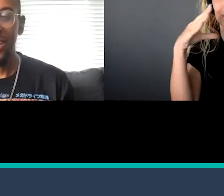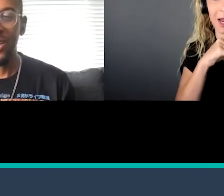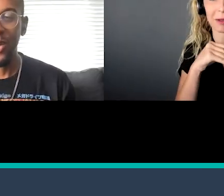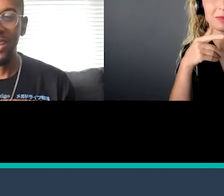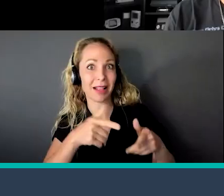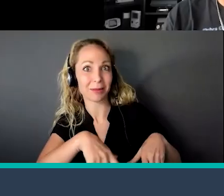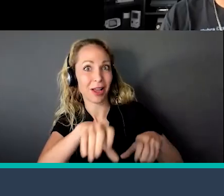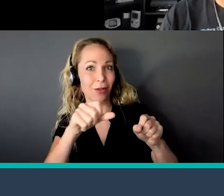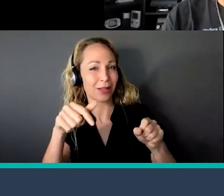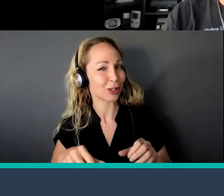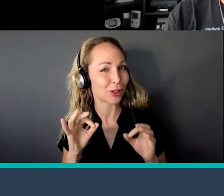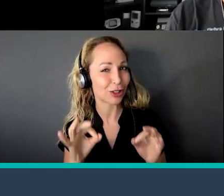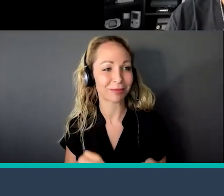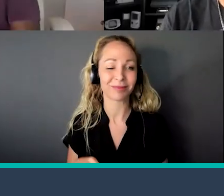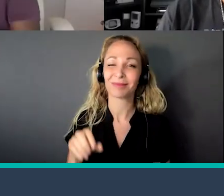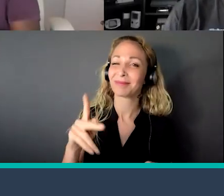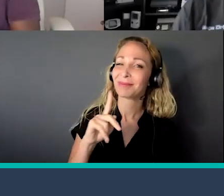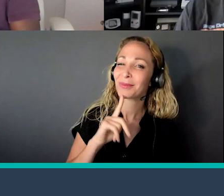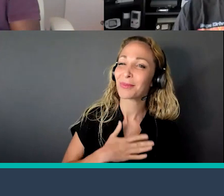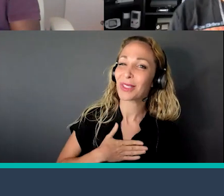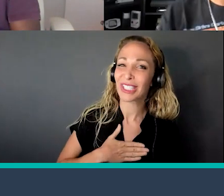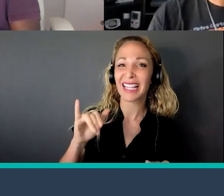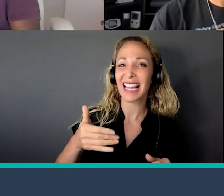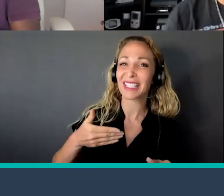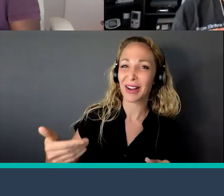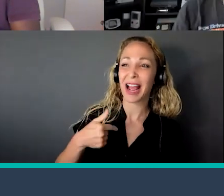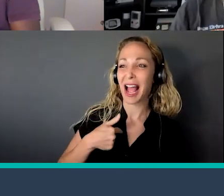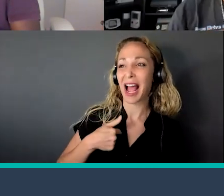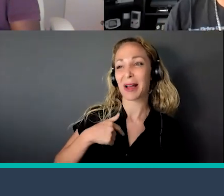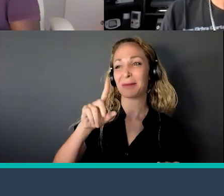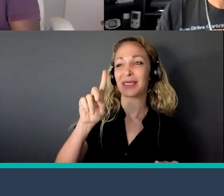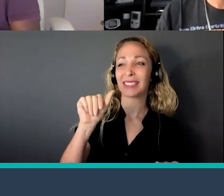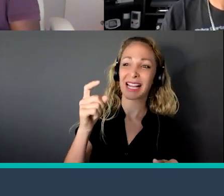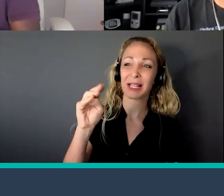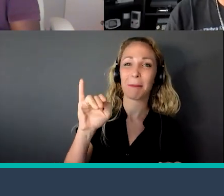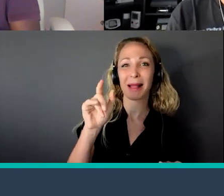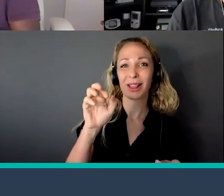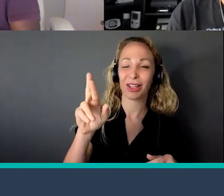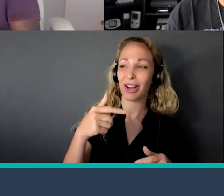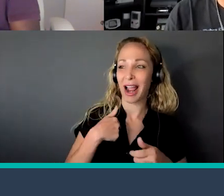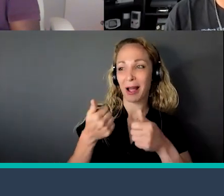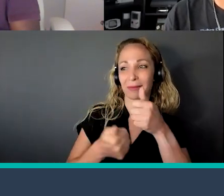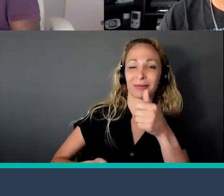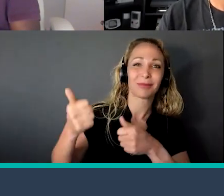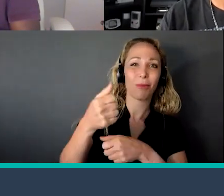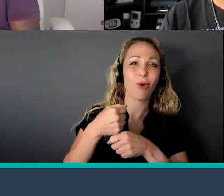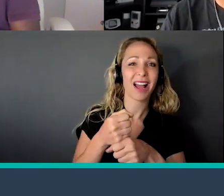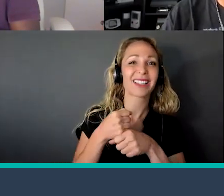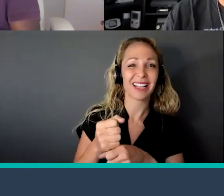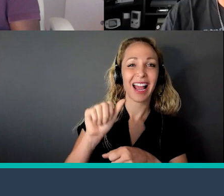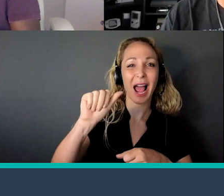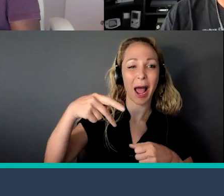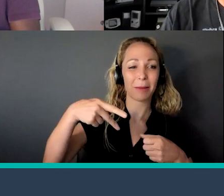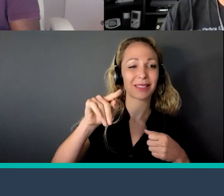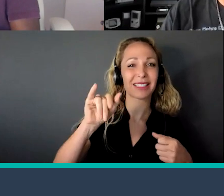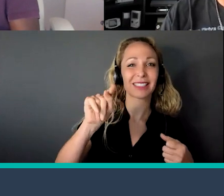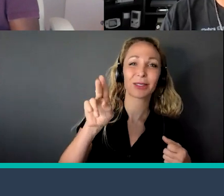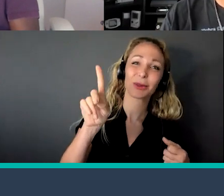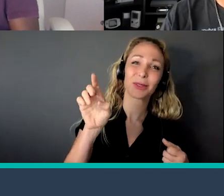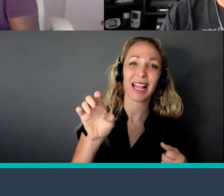APPRECIATE THE INTRO DENNIS, AND I AM DAX MILLER AND